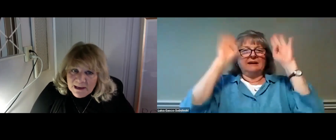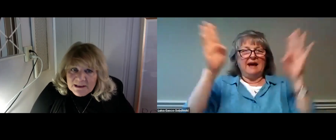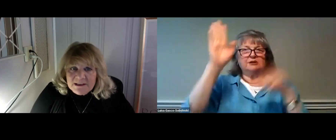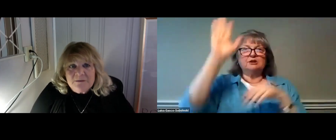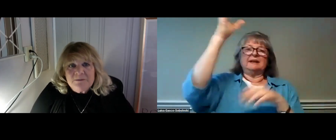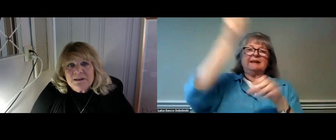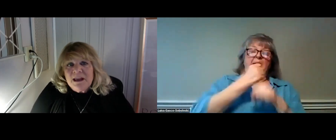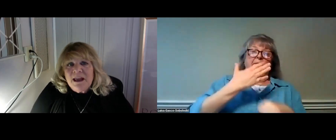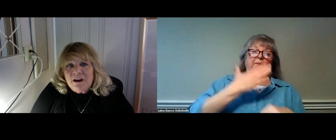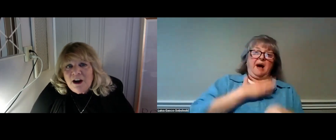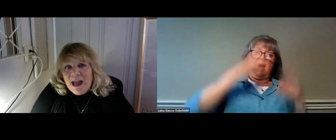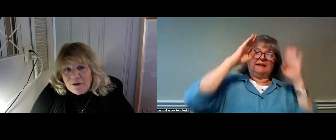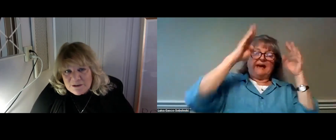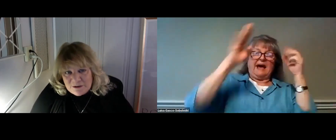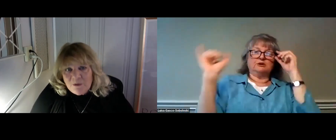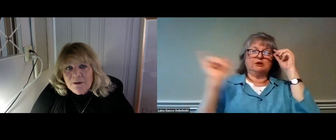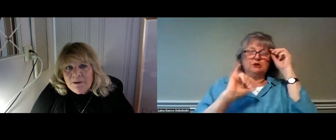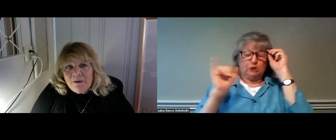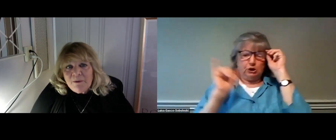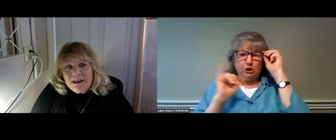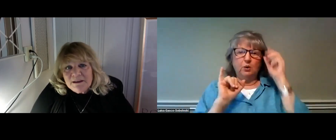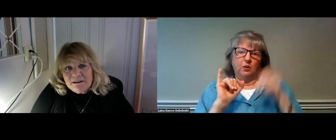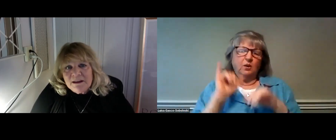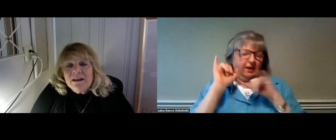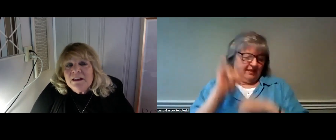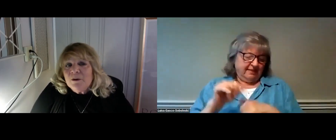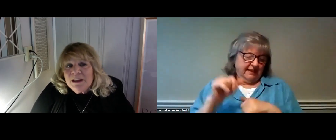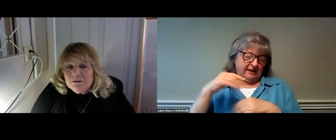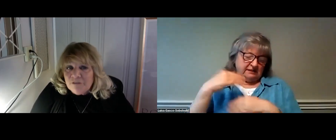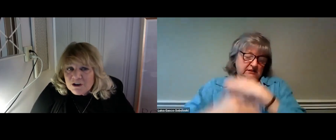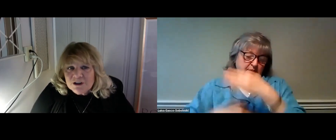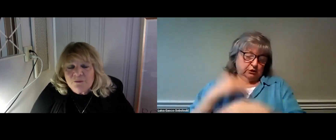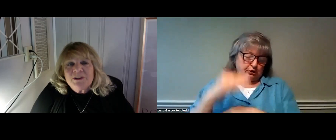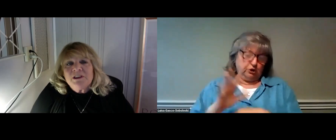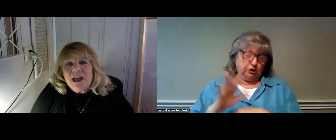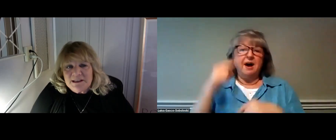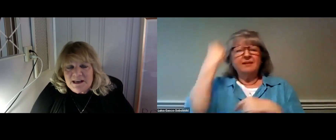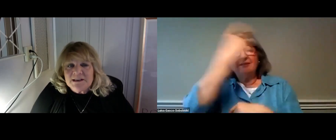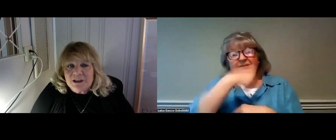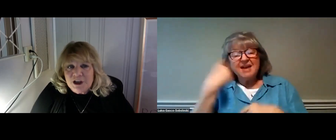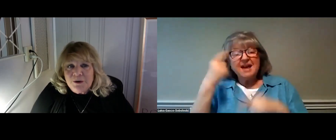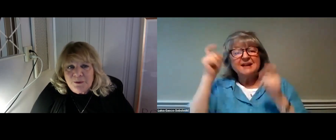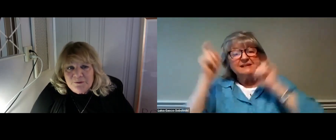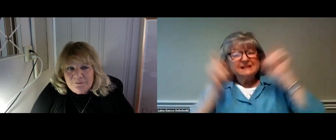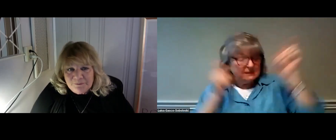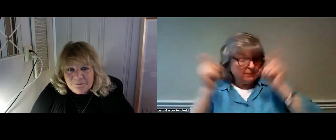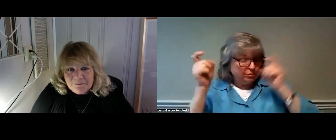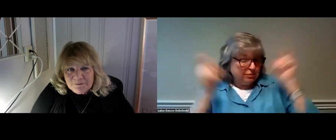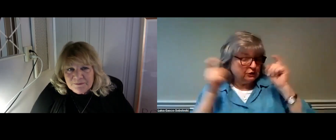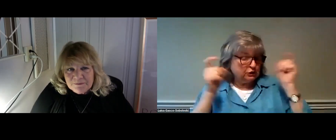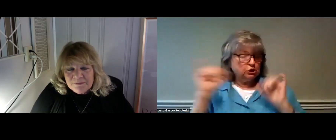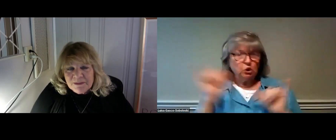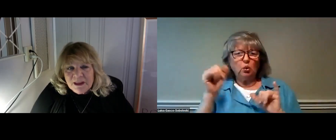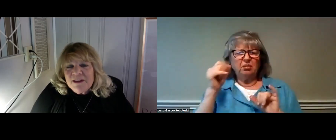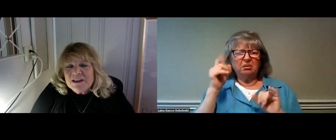in our house whereby we can function with lights as a cue. Facial